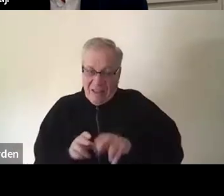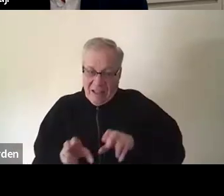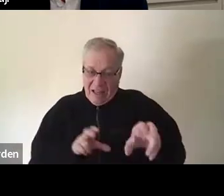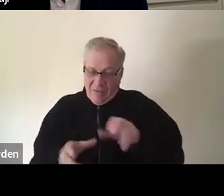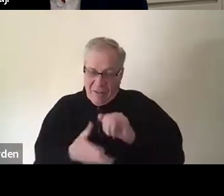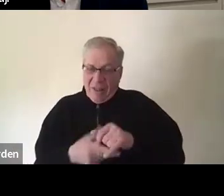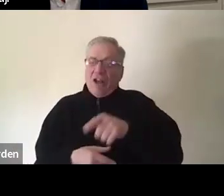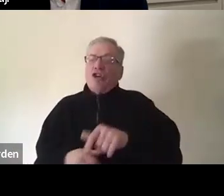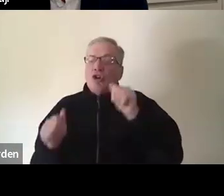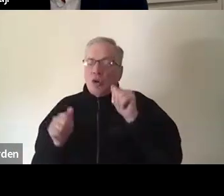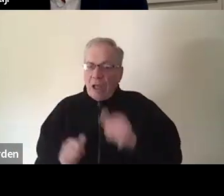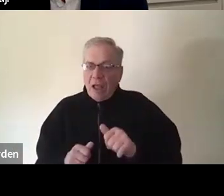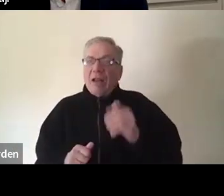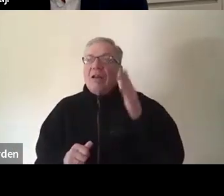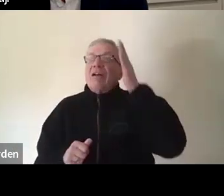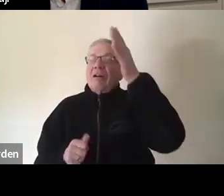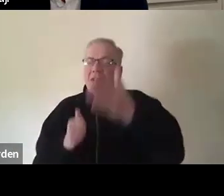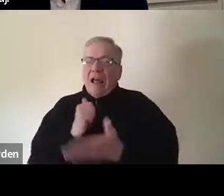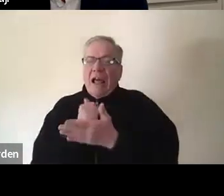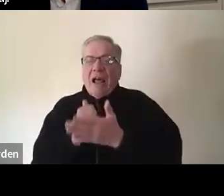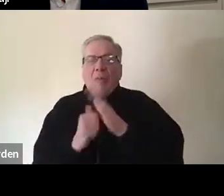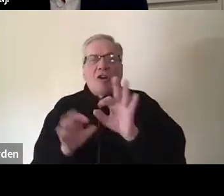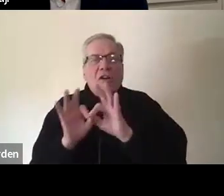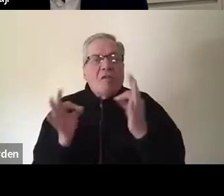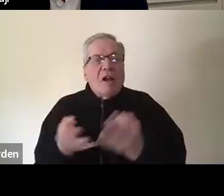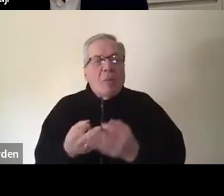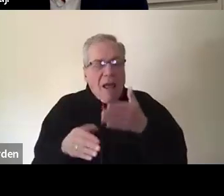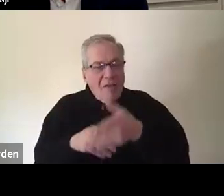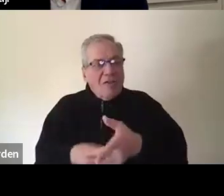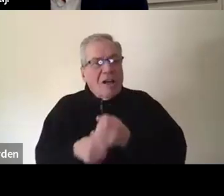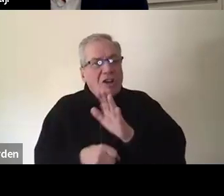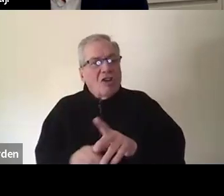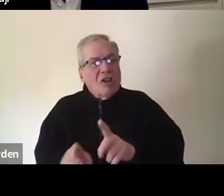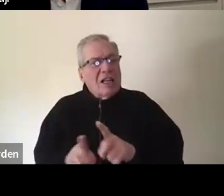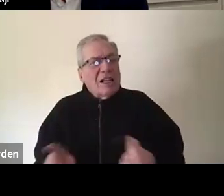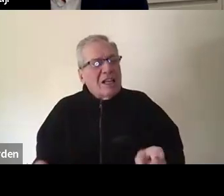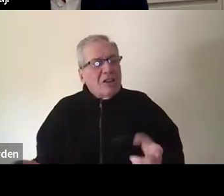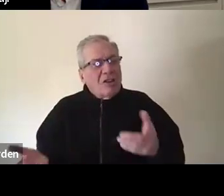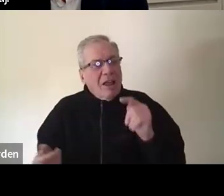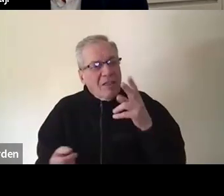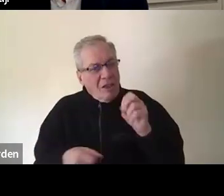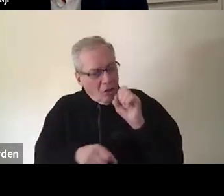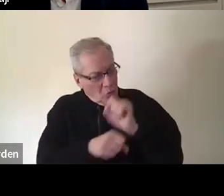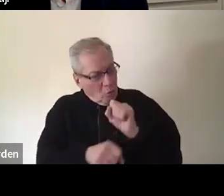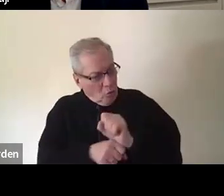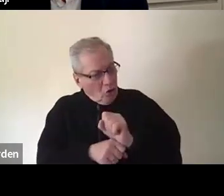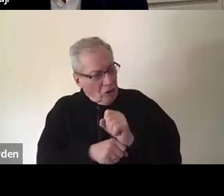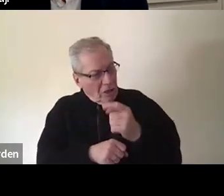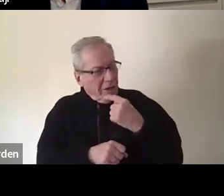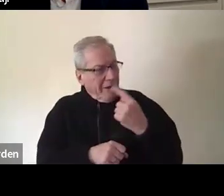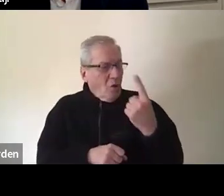can help your family once you get your degree. The work we would say is one student at a time.